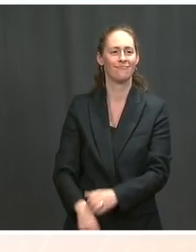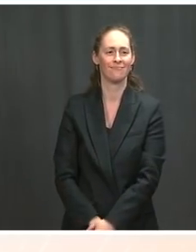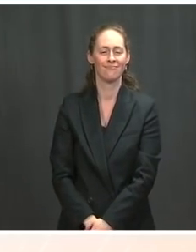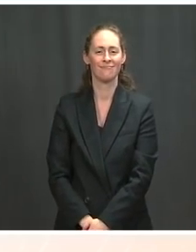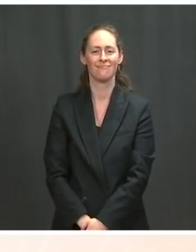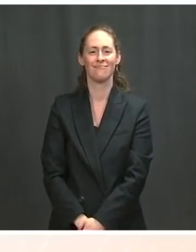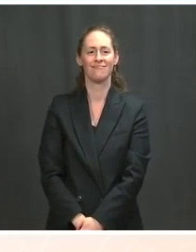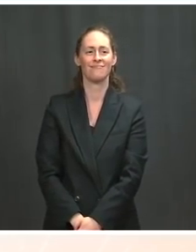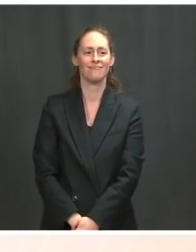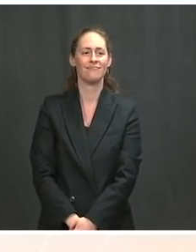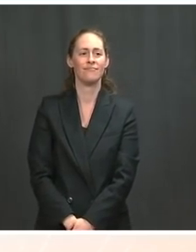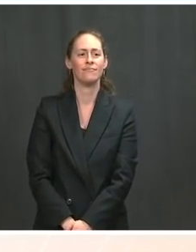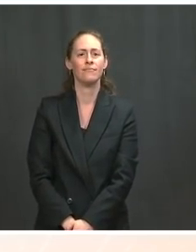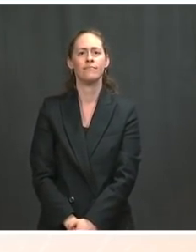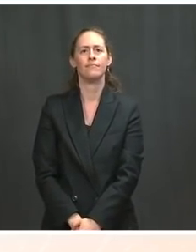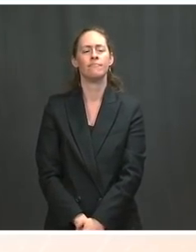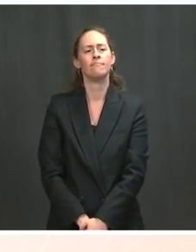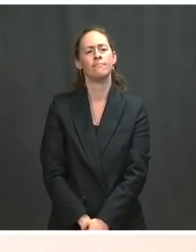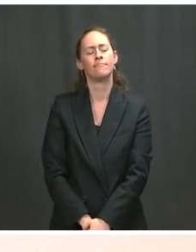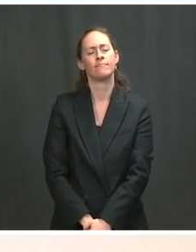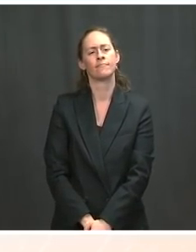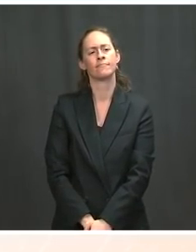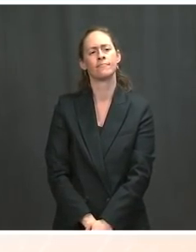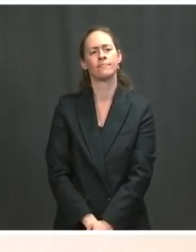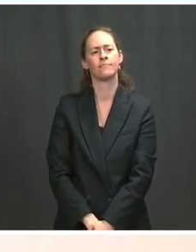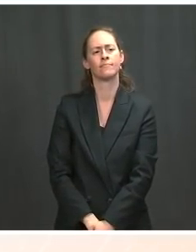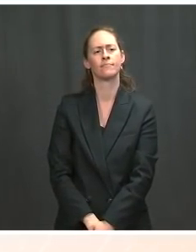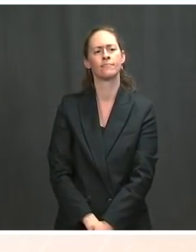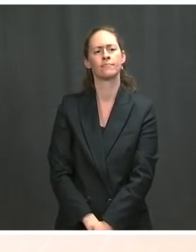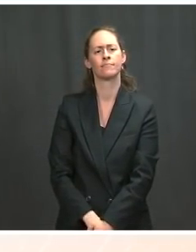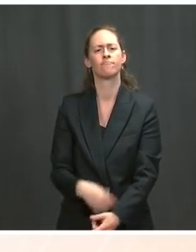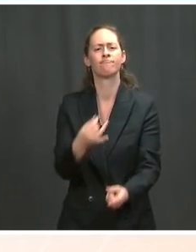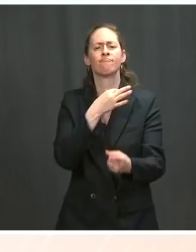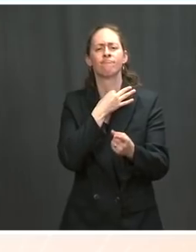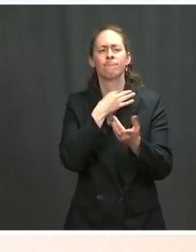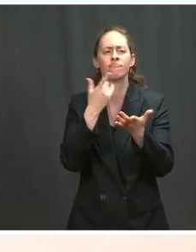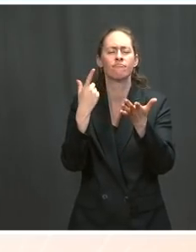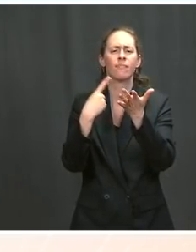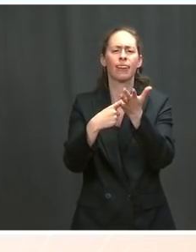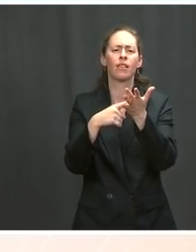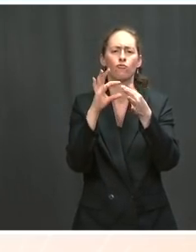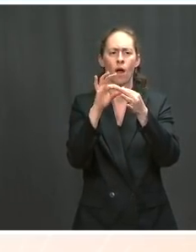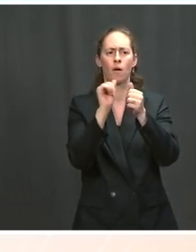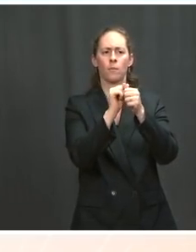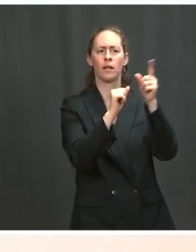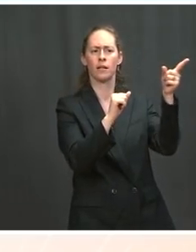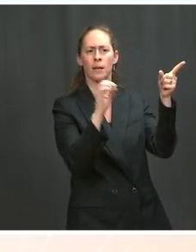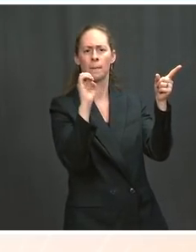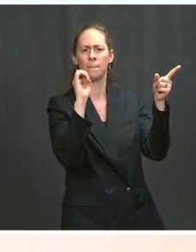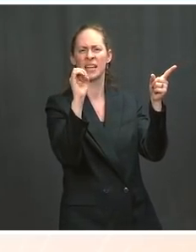that you guys want to kind of follow a model of 2014, perhaps, when Egypt played a pretty crucial role in brokering peace there?